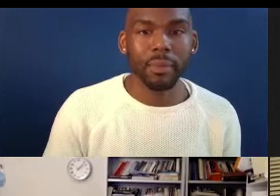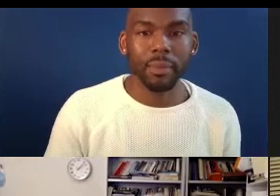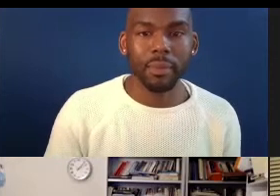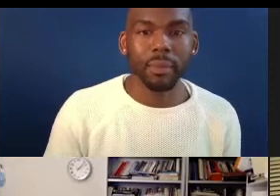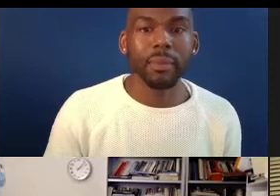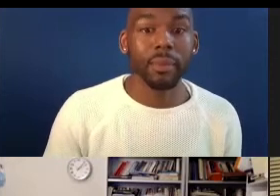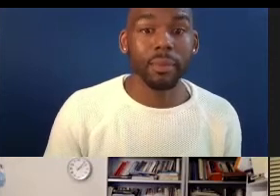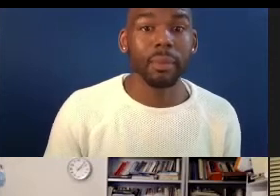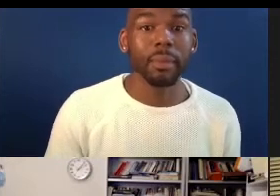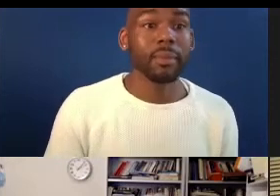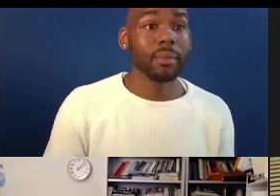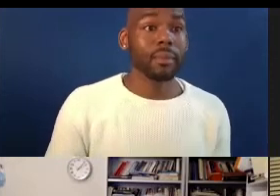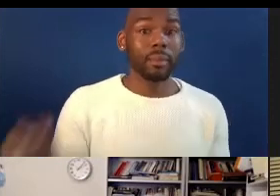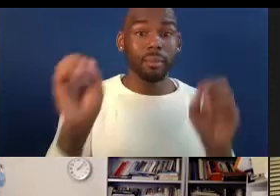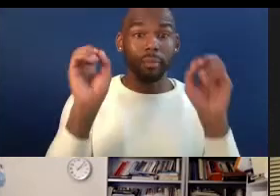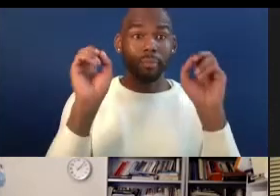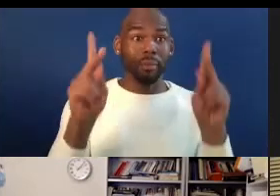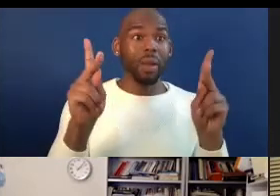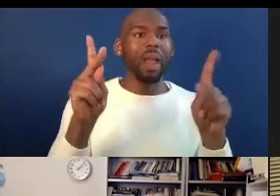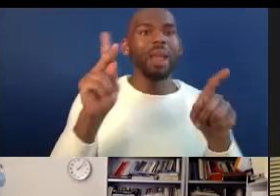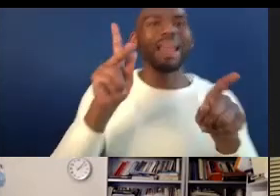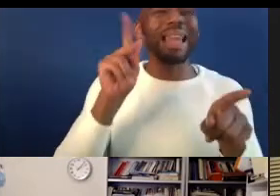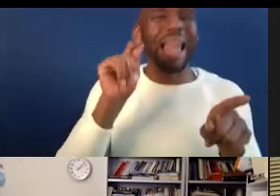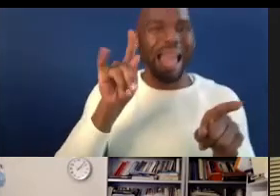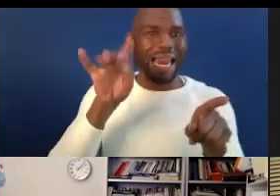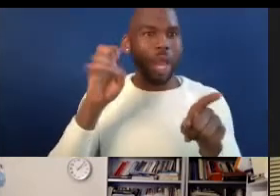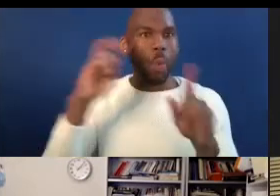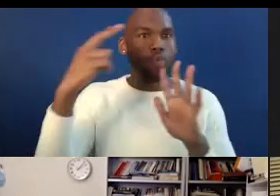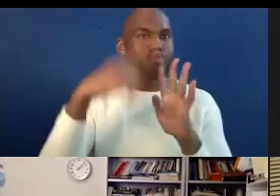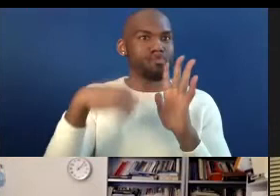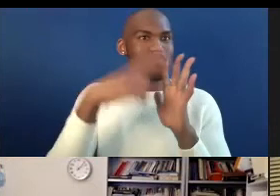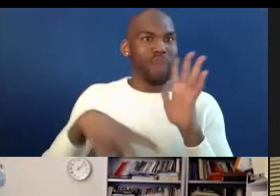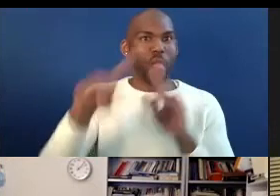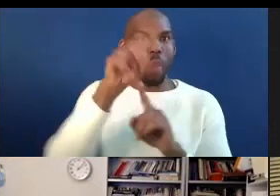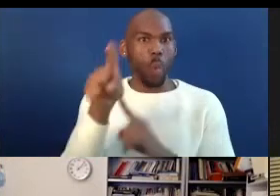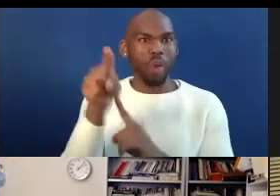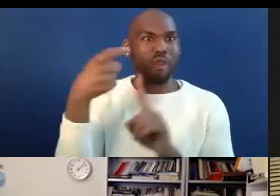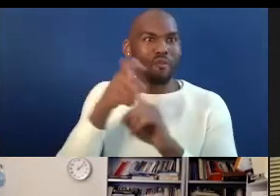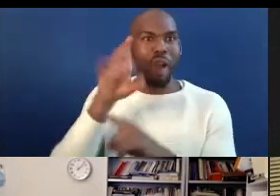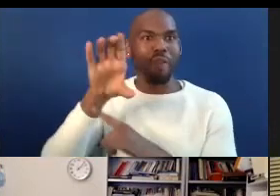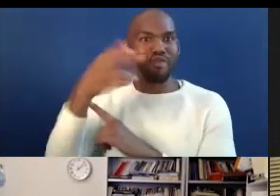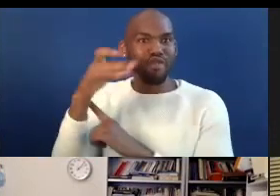let's let's do this i'll read questions from the chat so that you're not having to do both